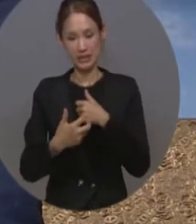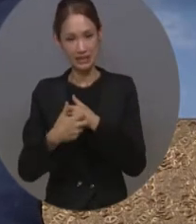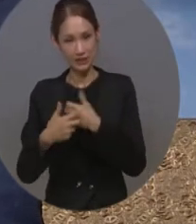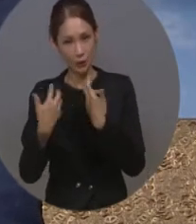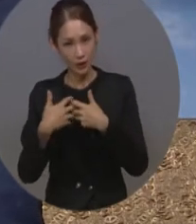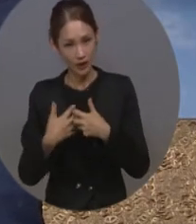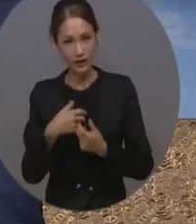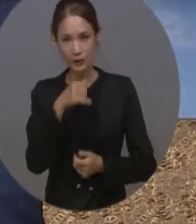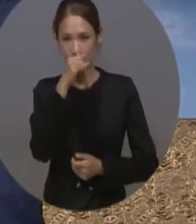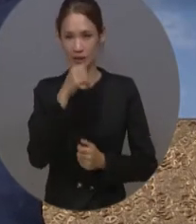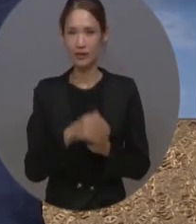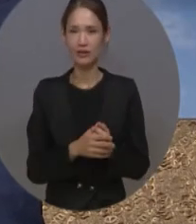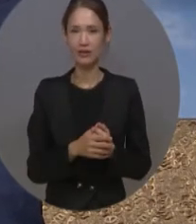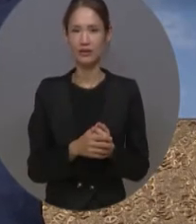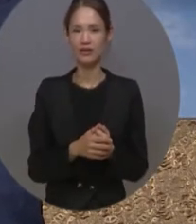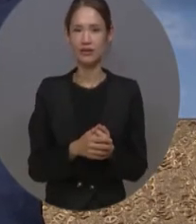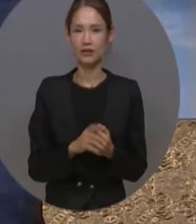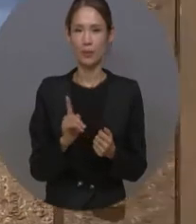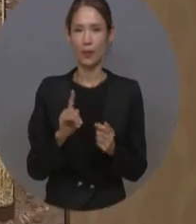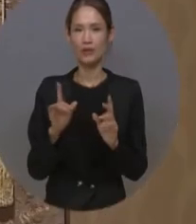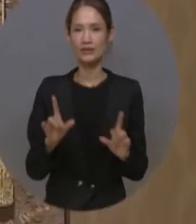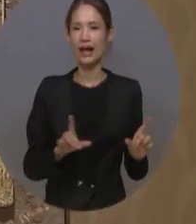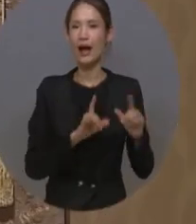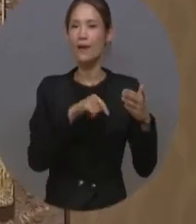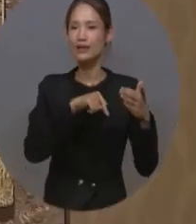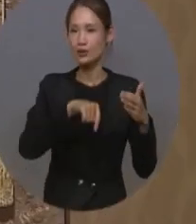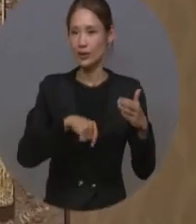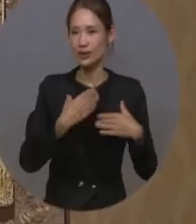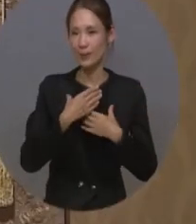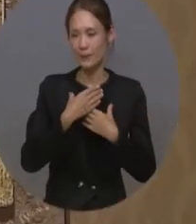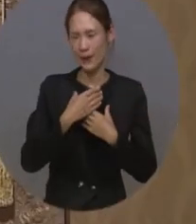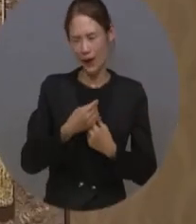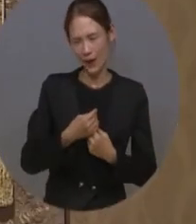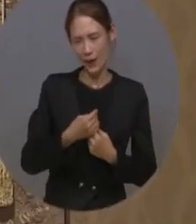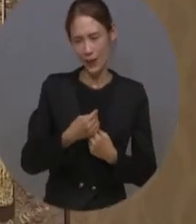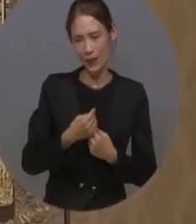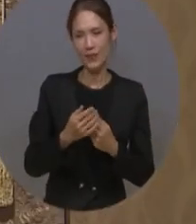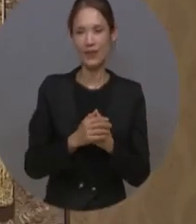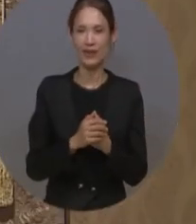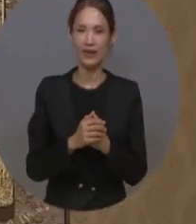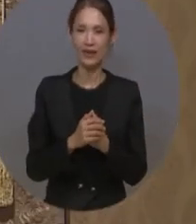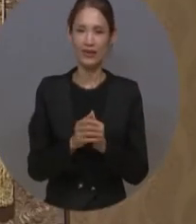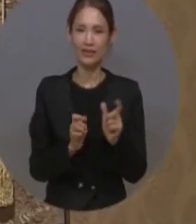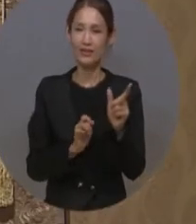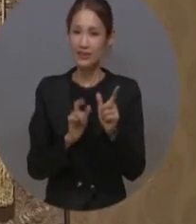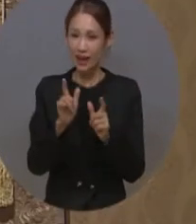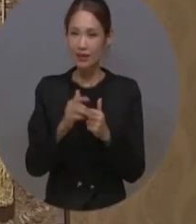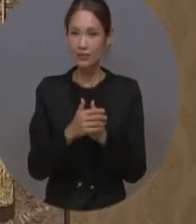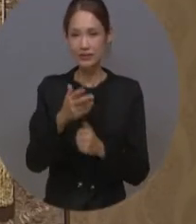I try to make people feel comfortable in their daily lives. The most important thing when sleeping